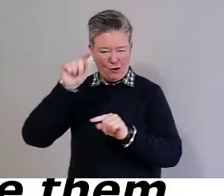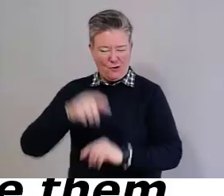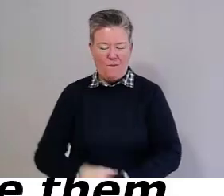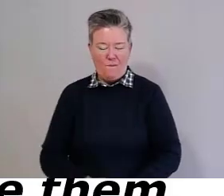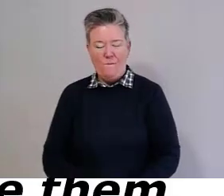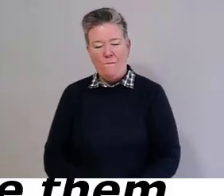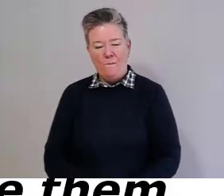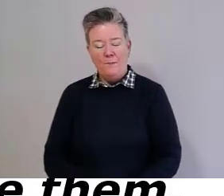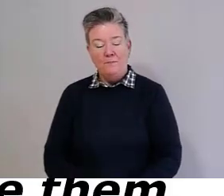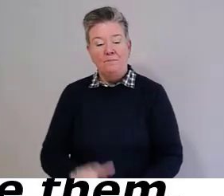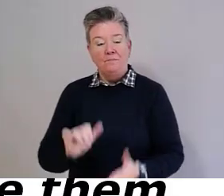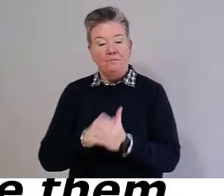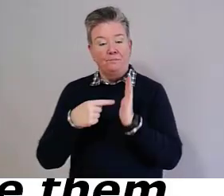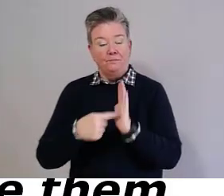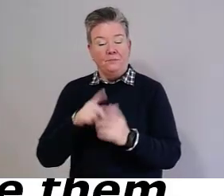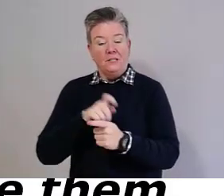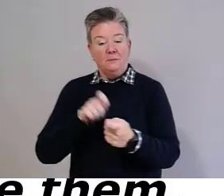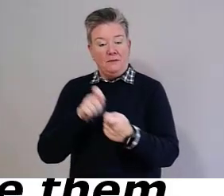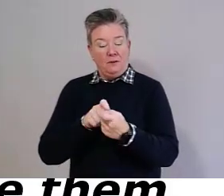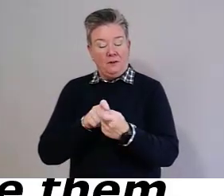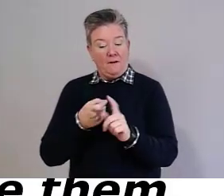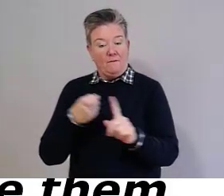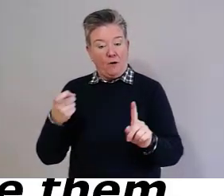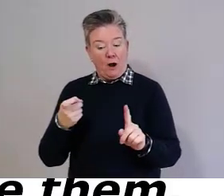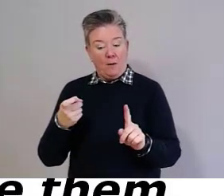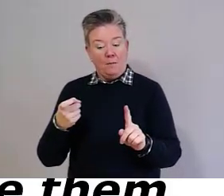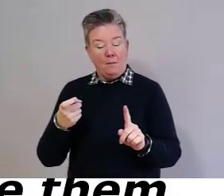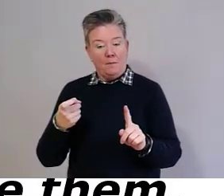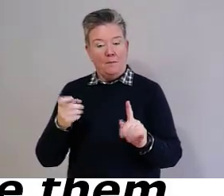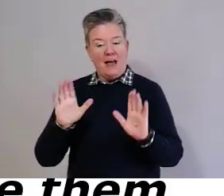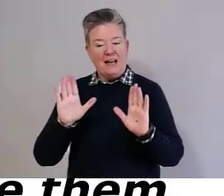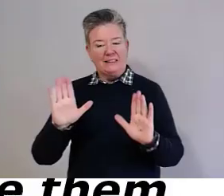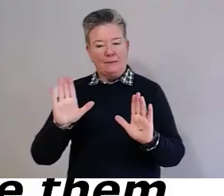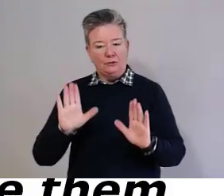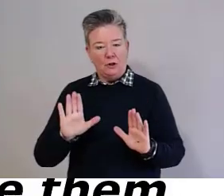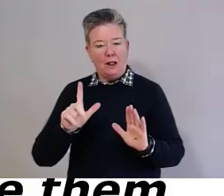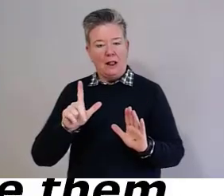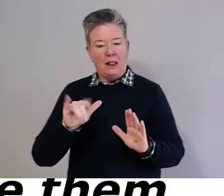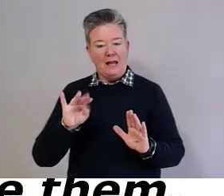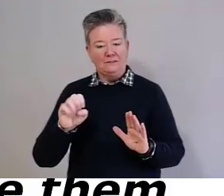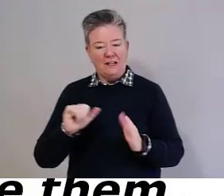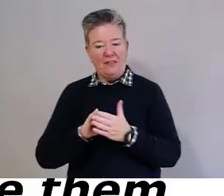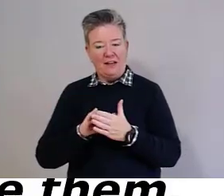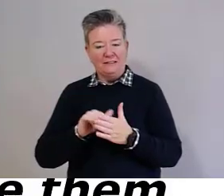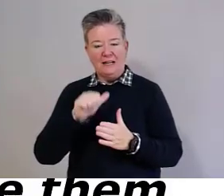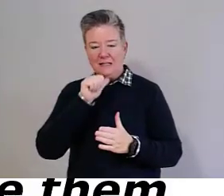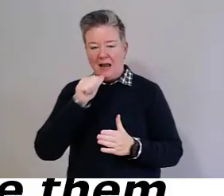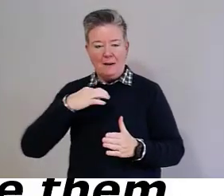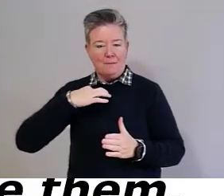This example specifically comes from Exceptional Lives, which is a nonprofit-- uh, a nonprofit service